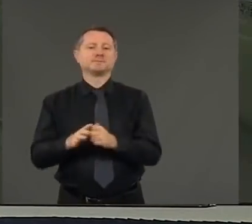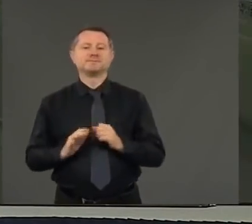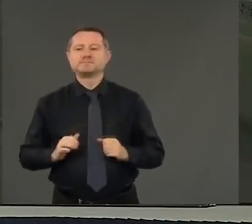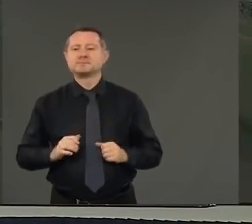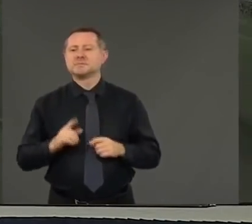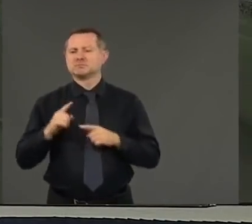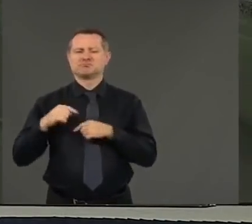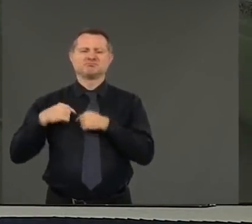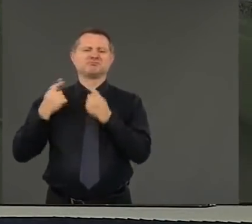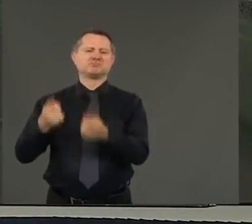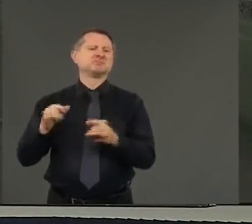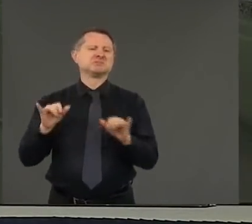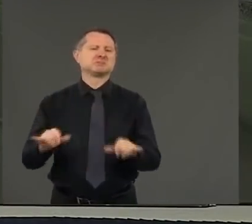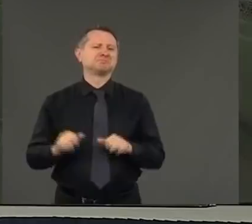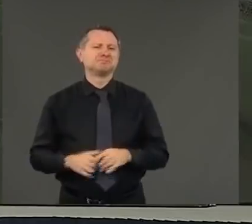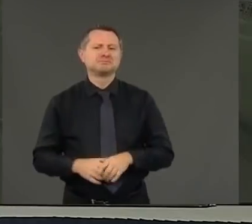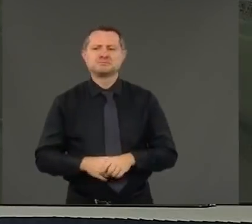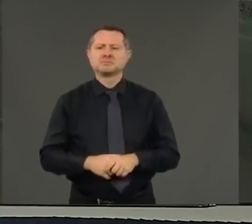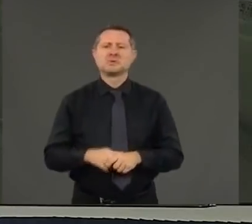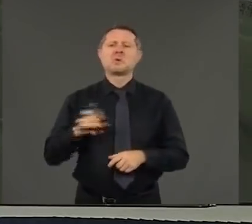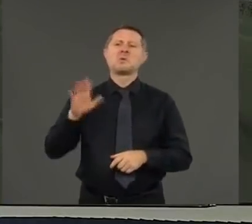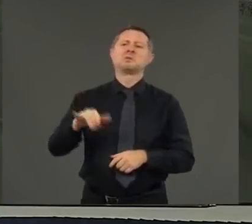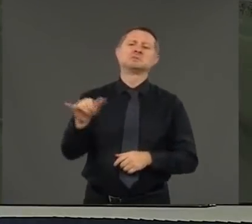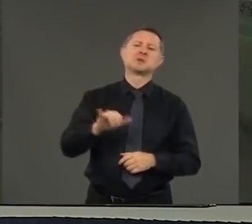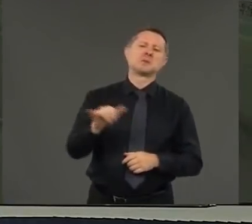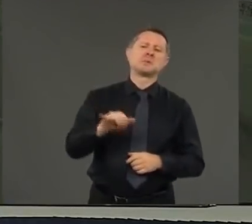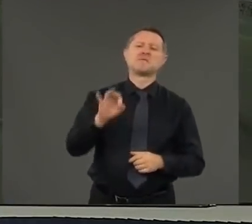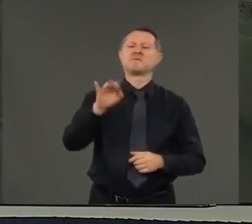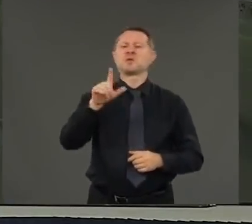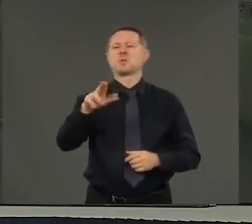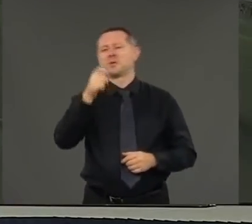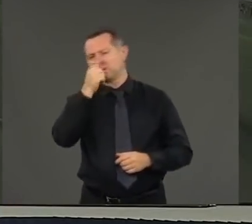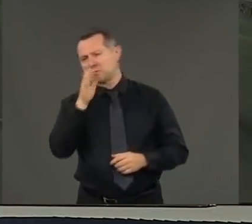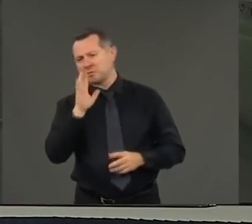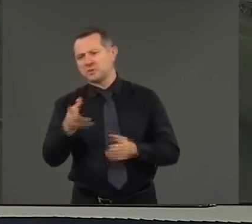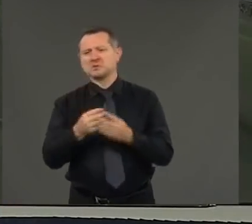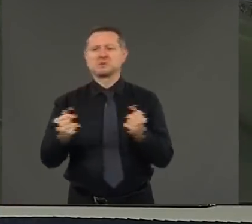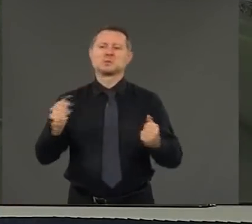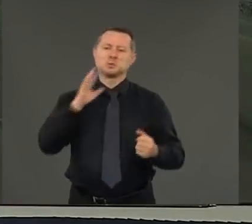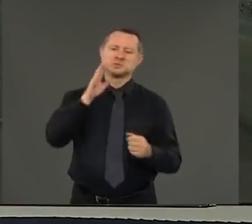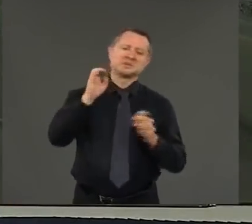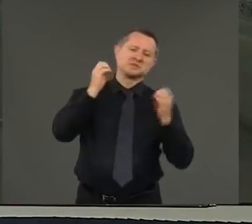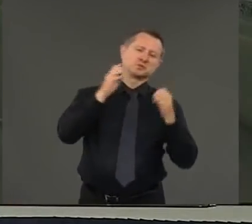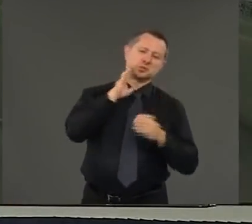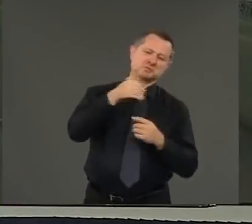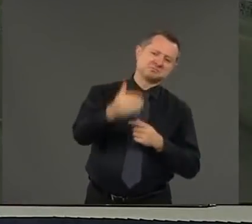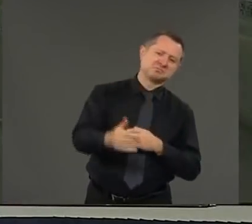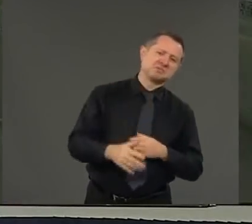HE MAKES UP SCIENCE. HE WANTS TO DENY THE COVID VIRUS. HE HAS FROM DAY ONE.